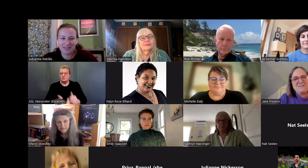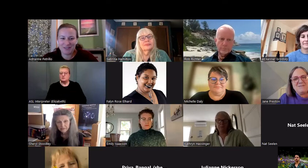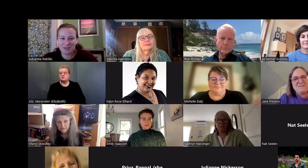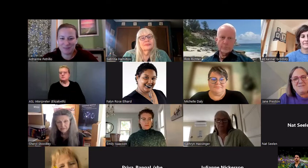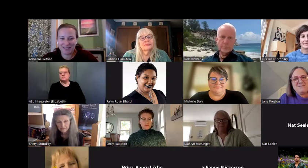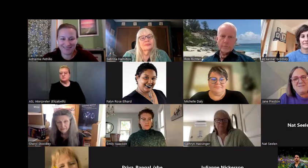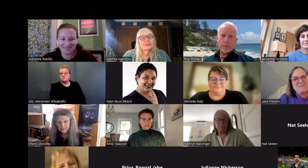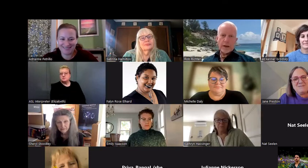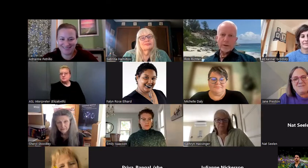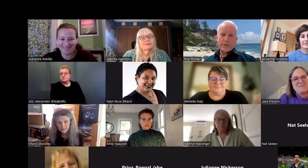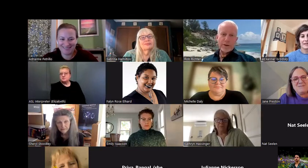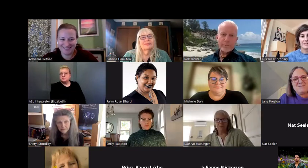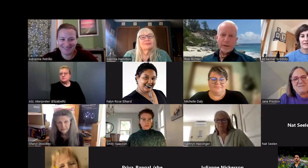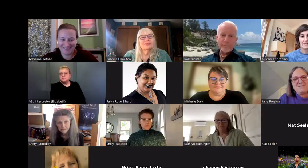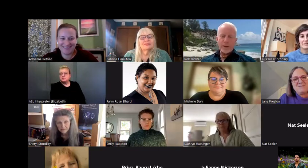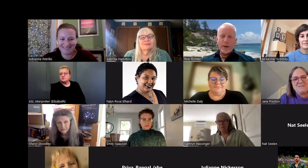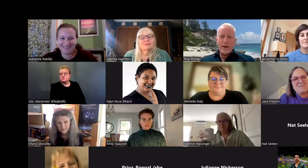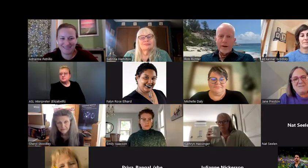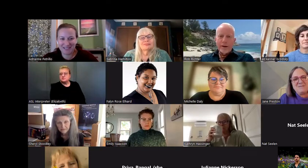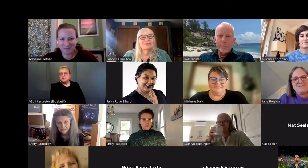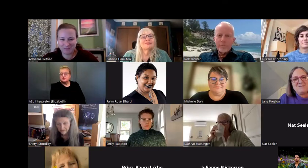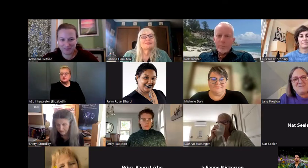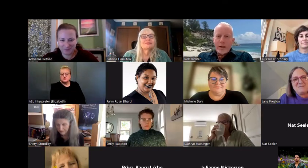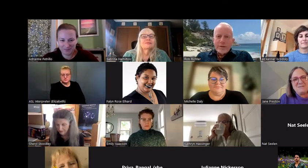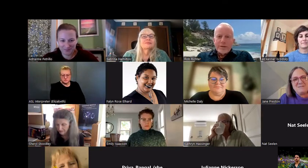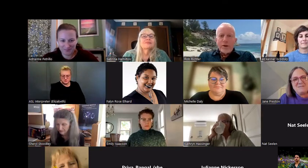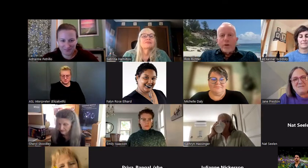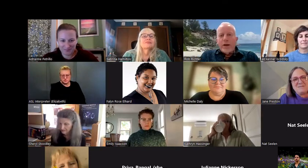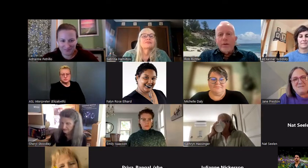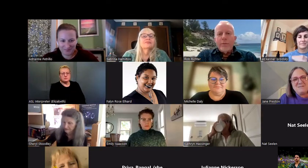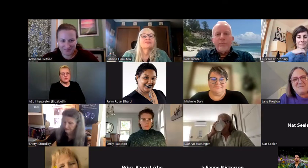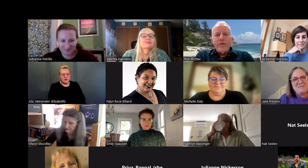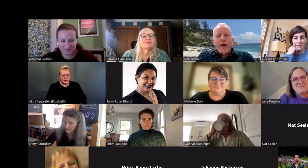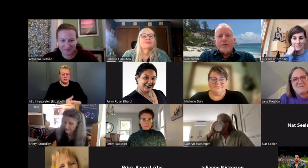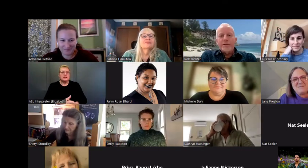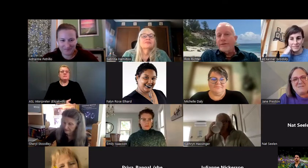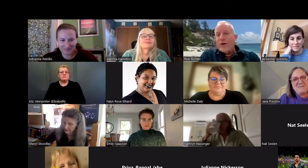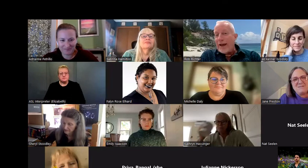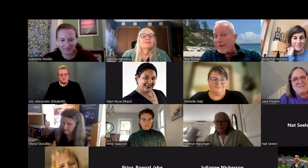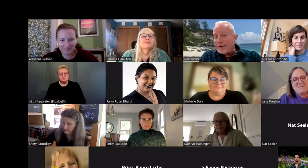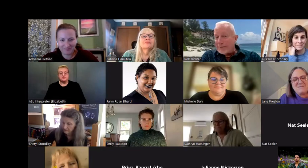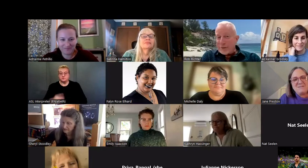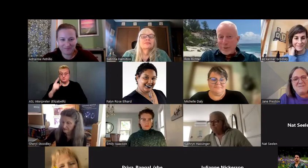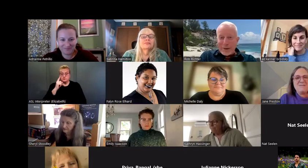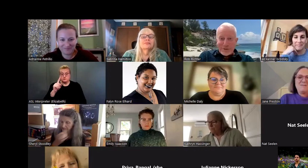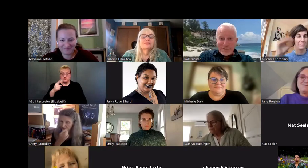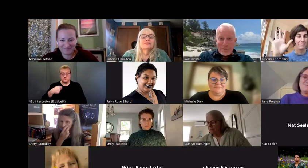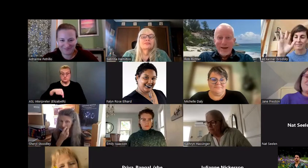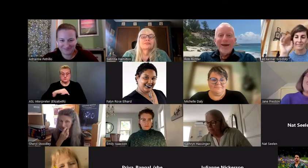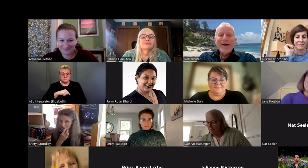Who wants to jump in? I'll jump in. So I mean for us... Sorry Ali, if you were about to jump.